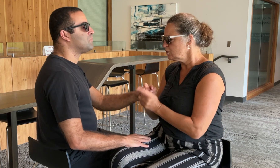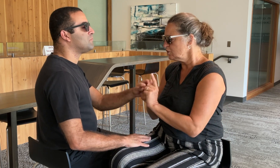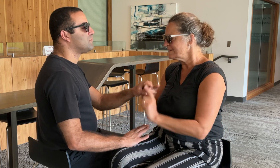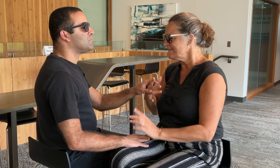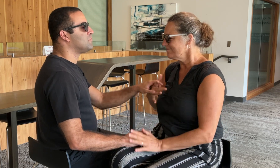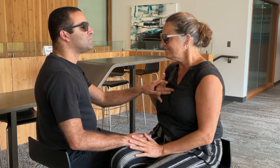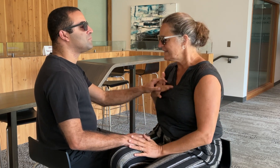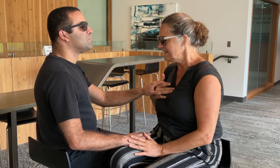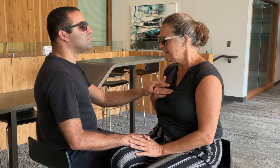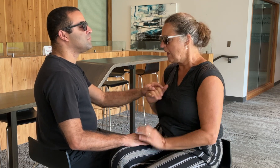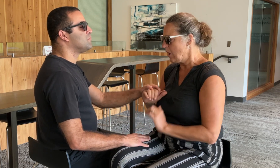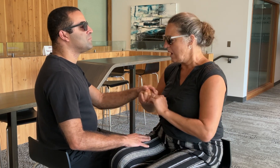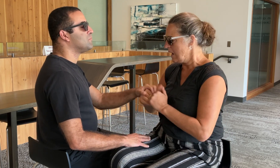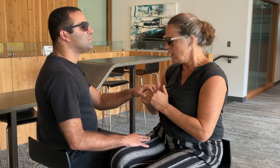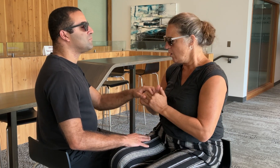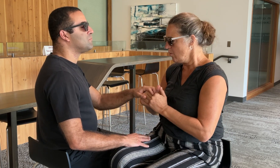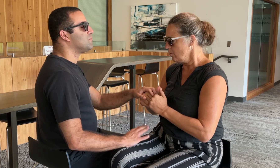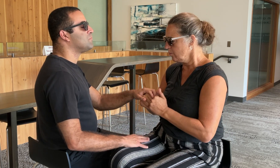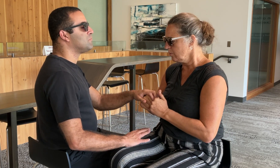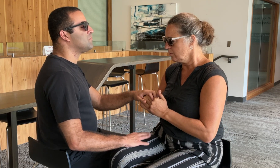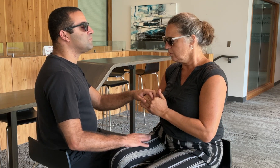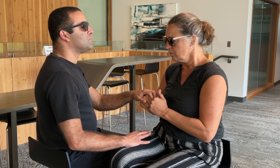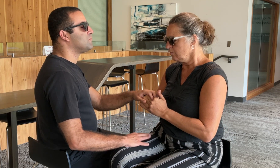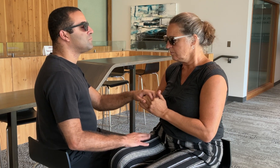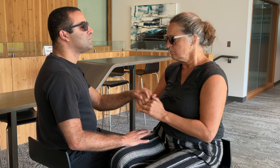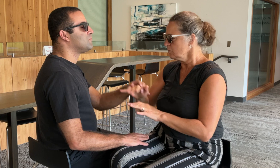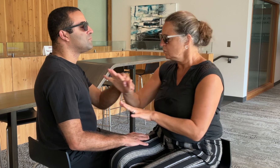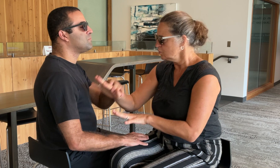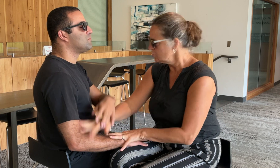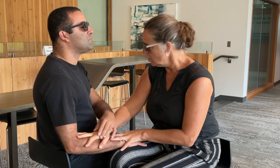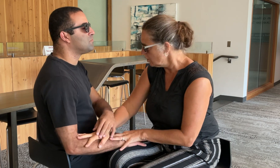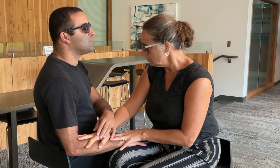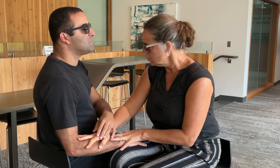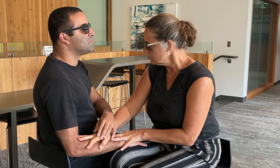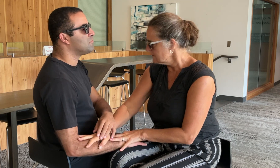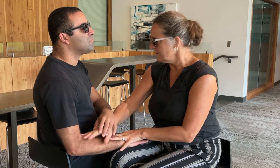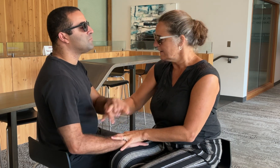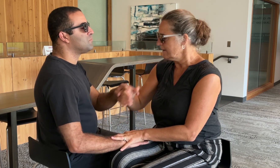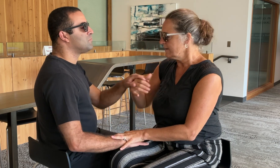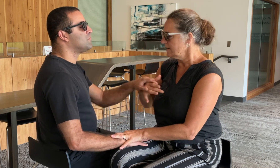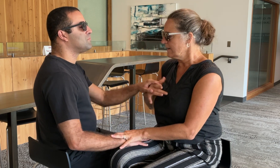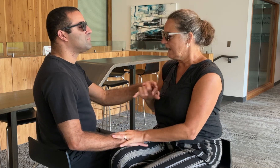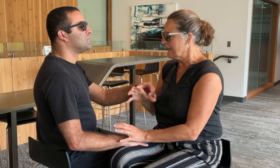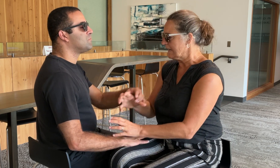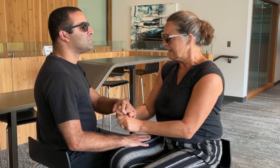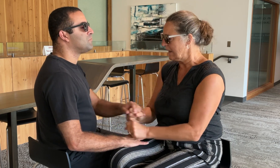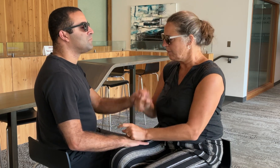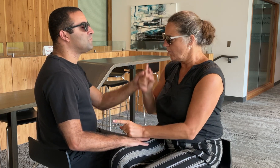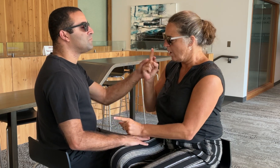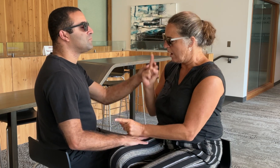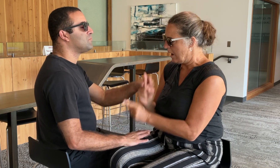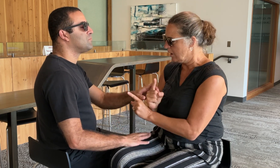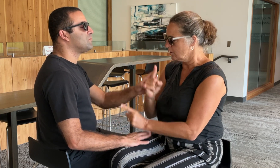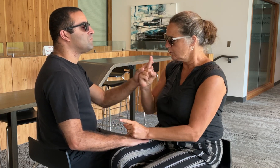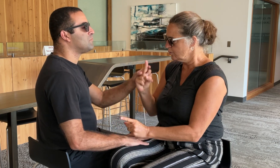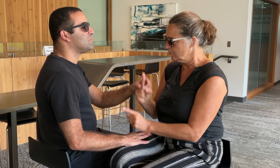By using your communication partner's hand and arm and creating the shape of the vase, this is more accessible